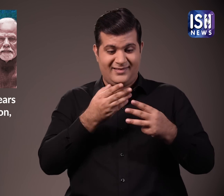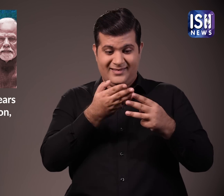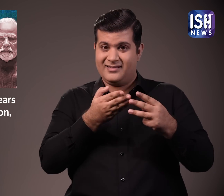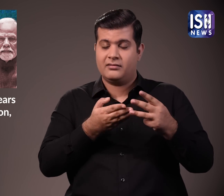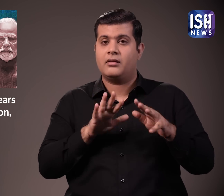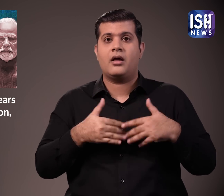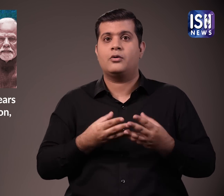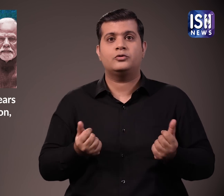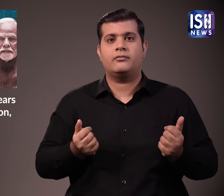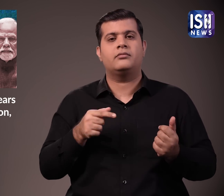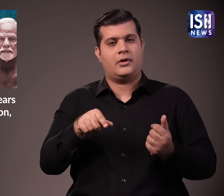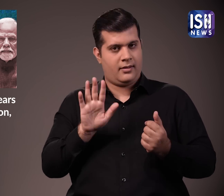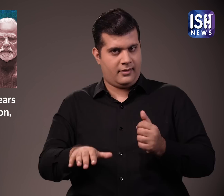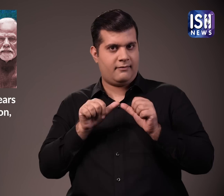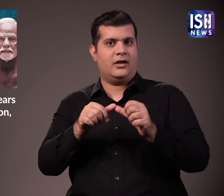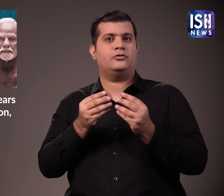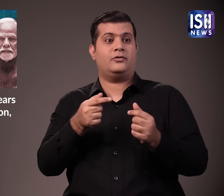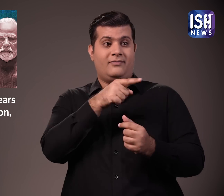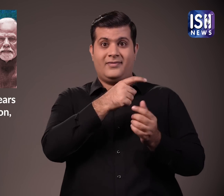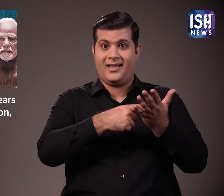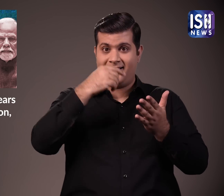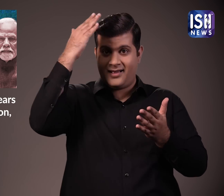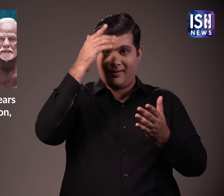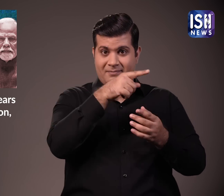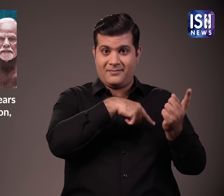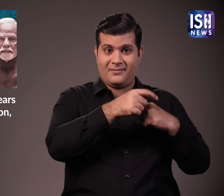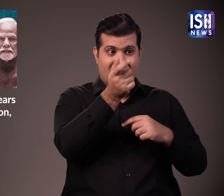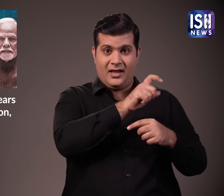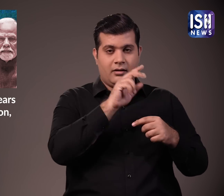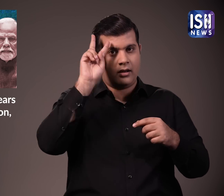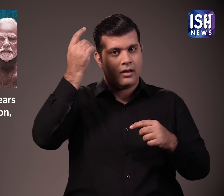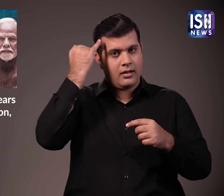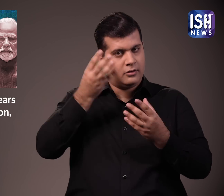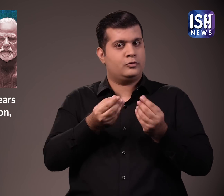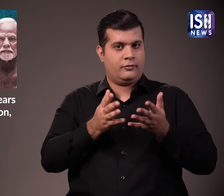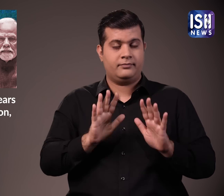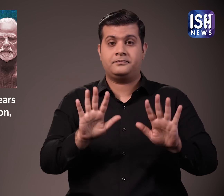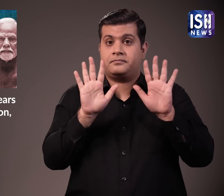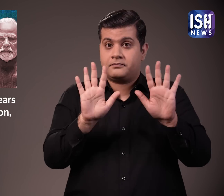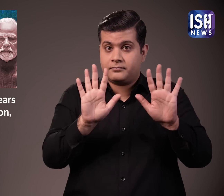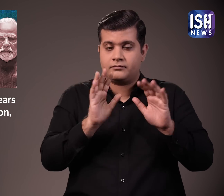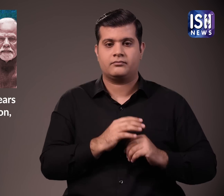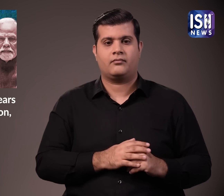Kovind’s panel has offered provisions & suggestions for these challenges.